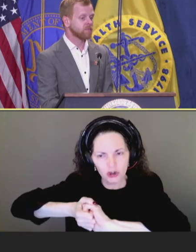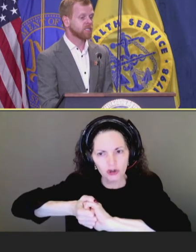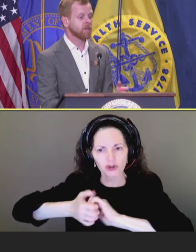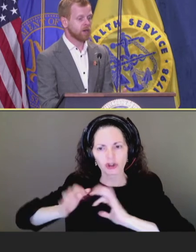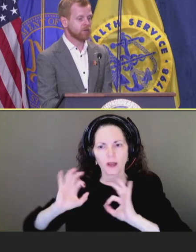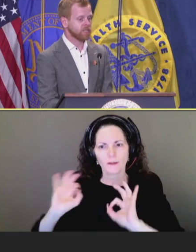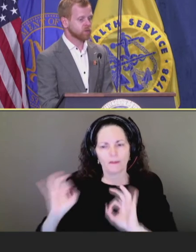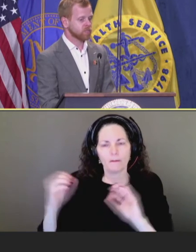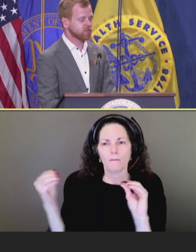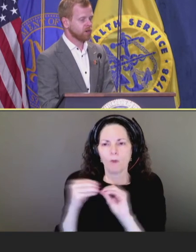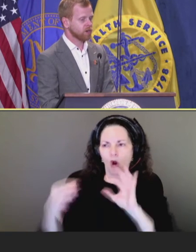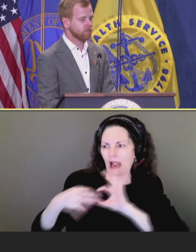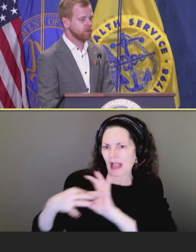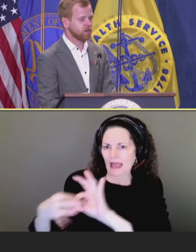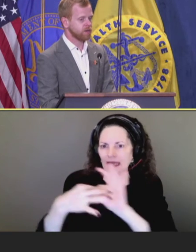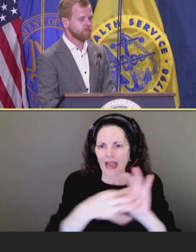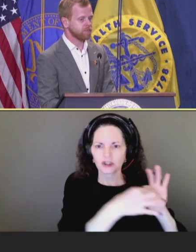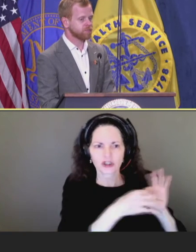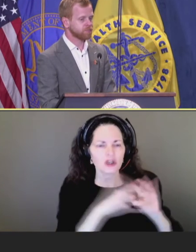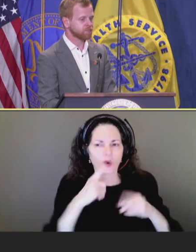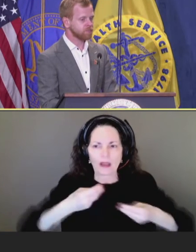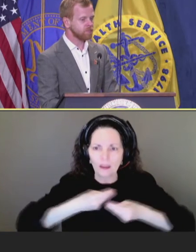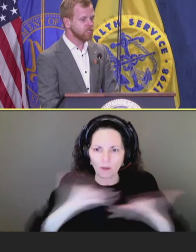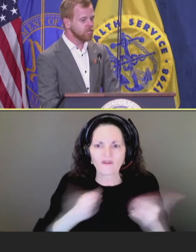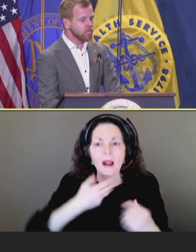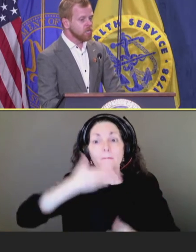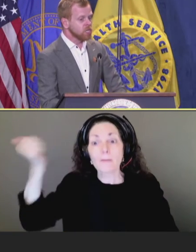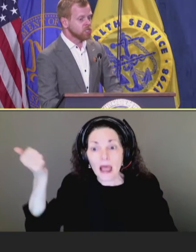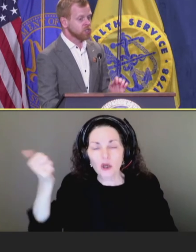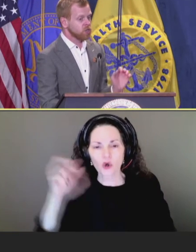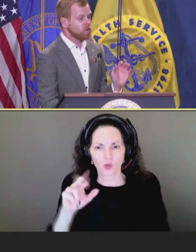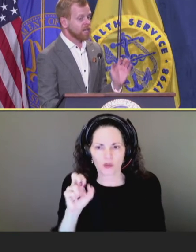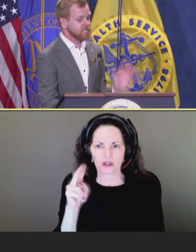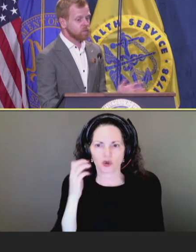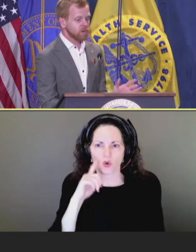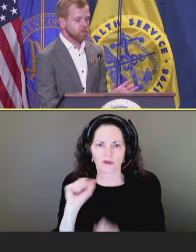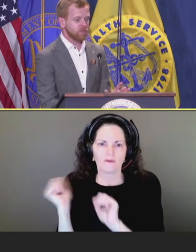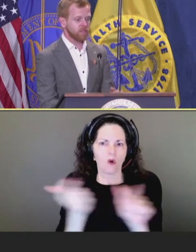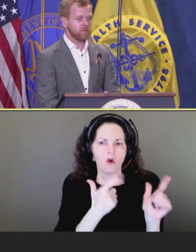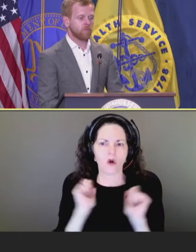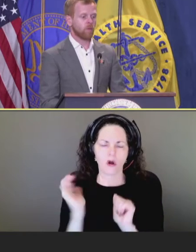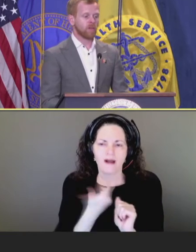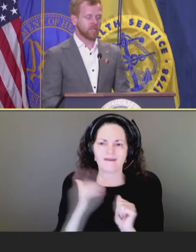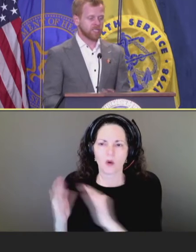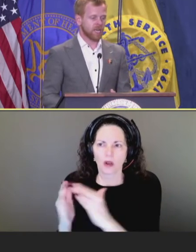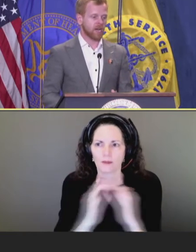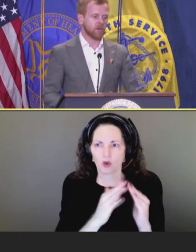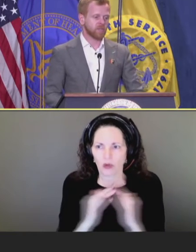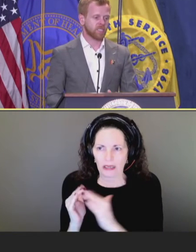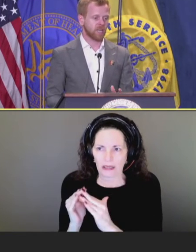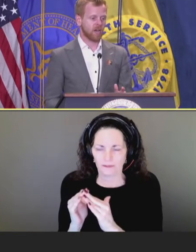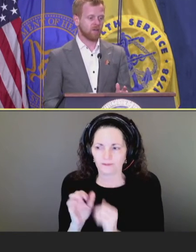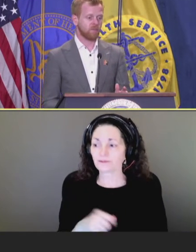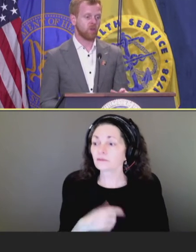to get better resources for our community? So, I did want to briefly point this out, you know,